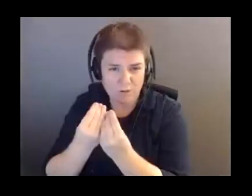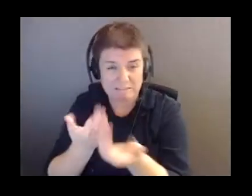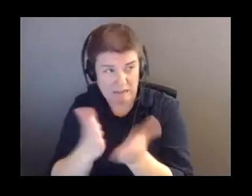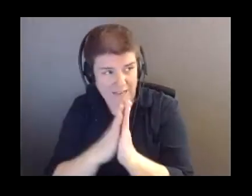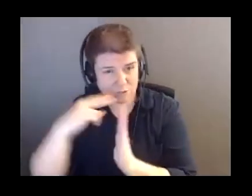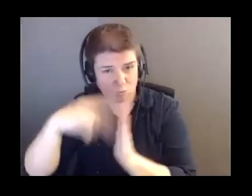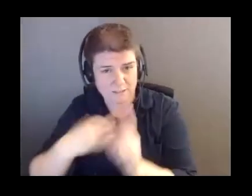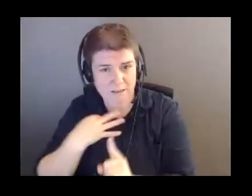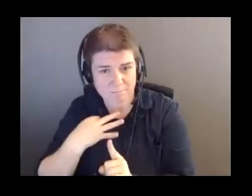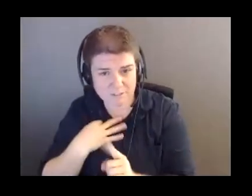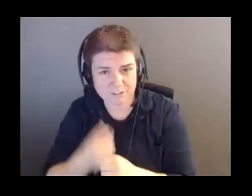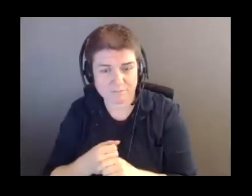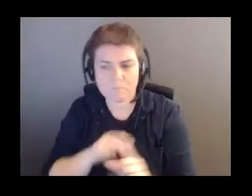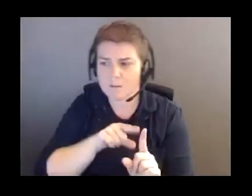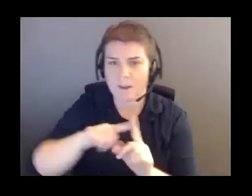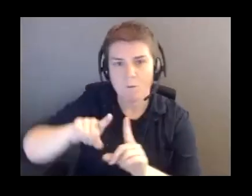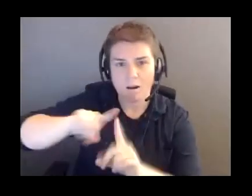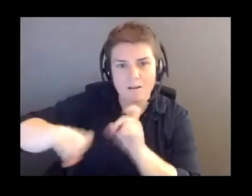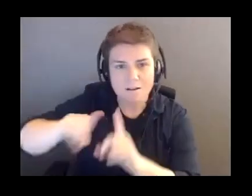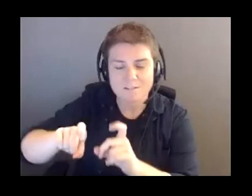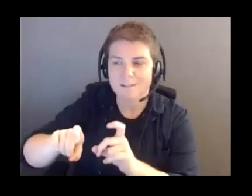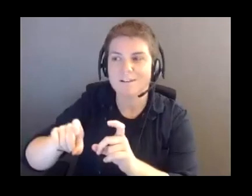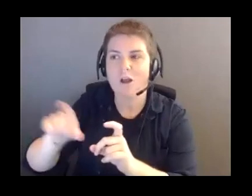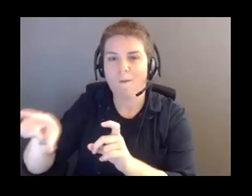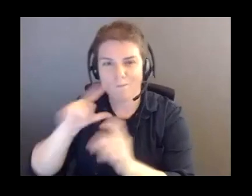The questions they ask may uncover gaps or assumptions you are making in the story you